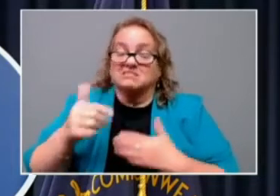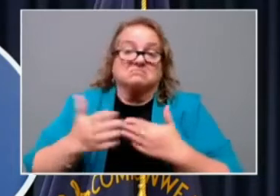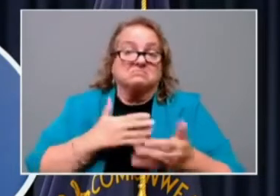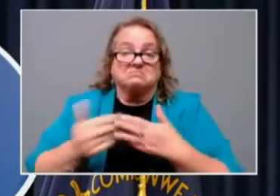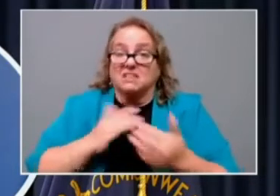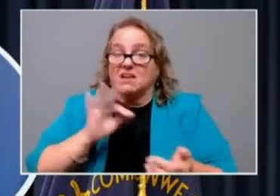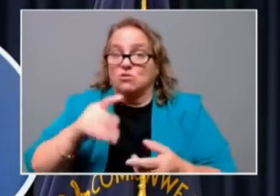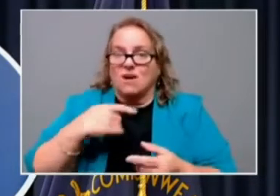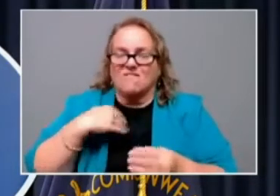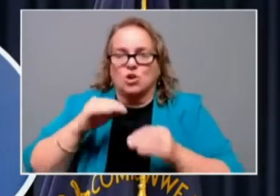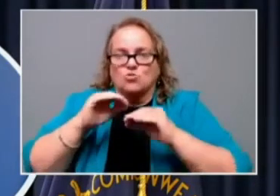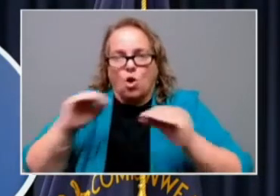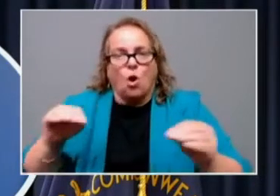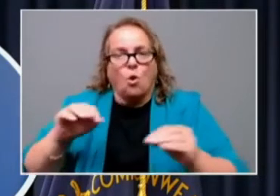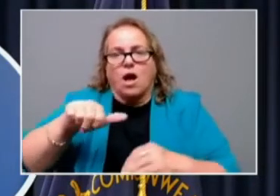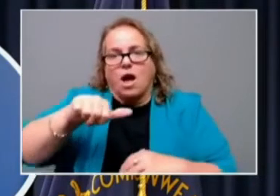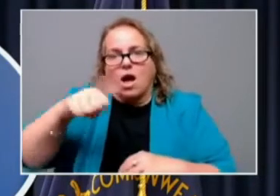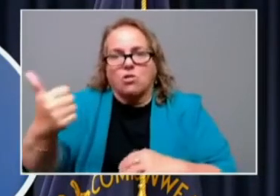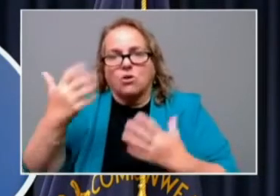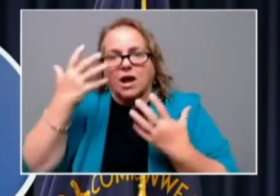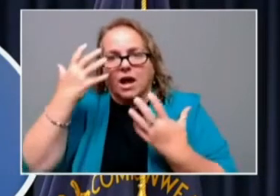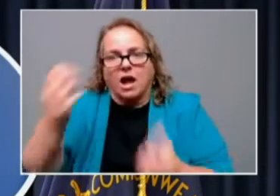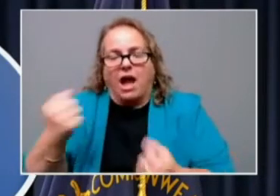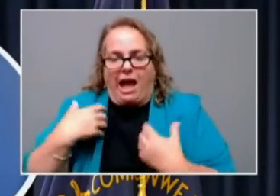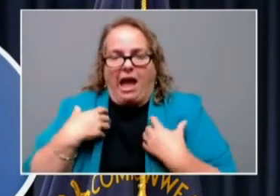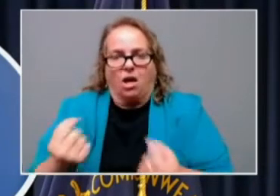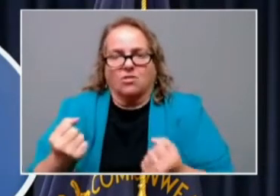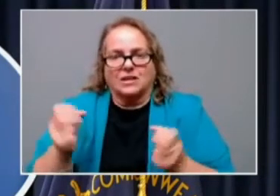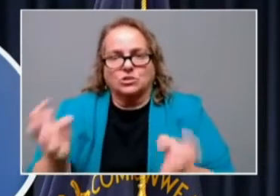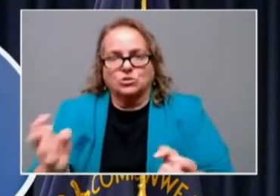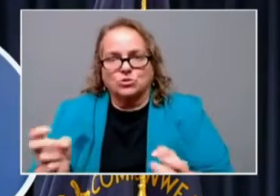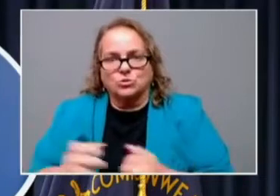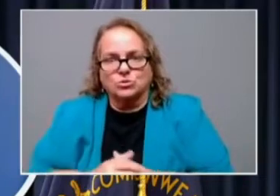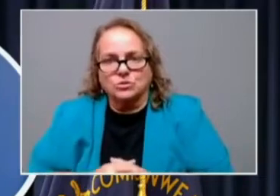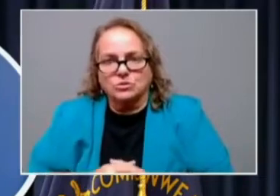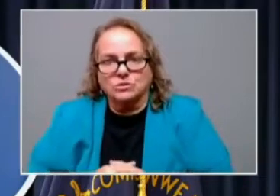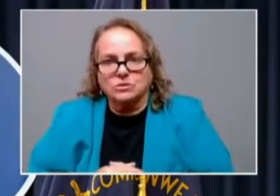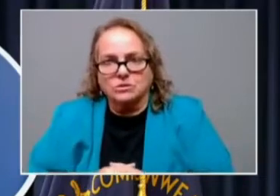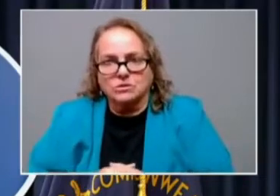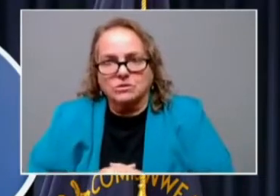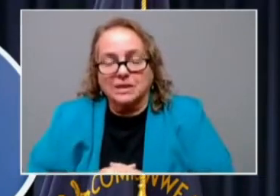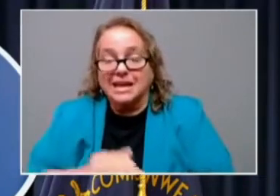health conditions, it is that serious. It's so serious that it has impacted